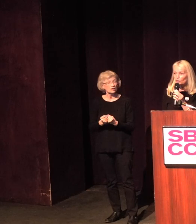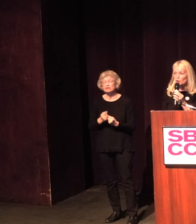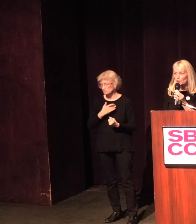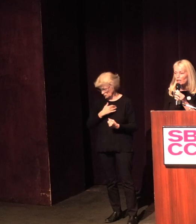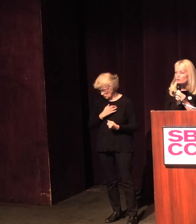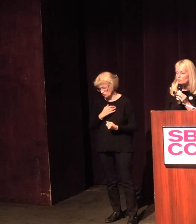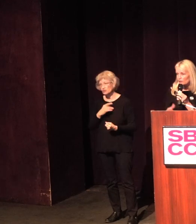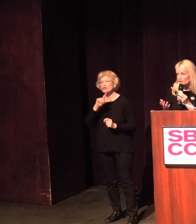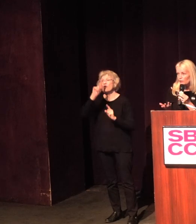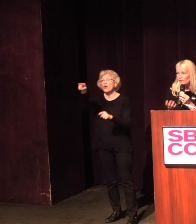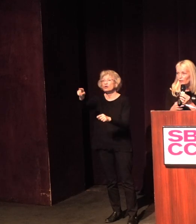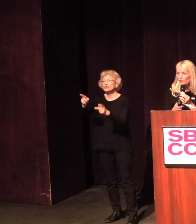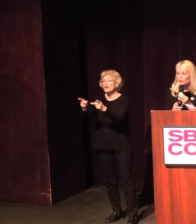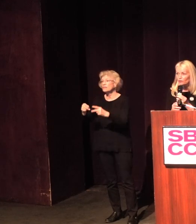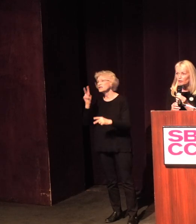For those of you who have not signed